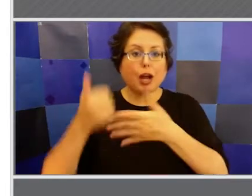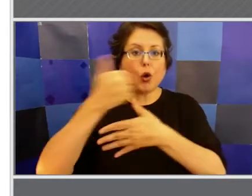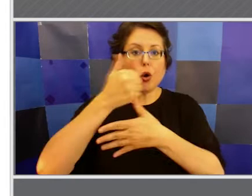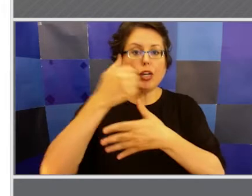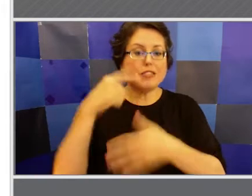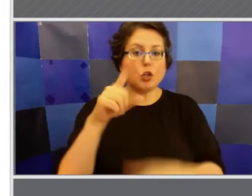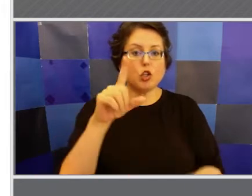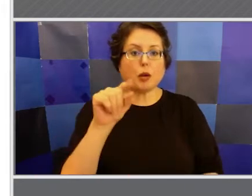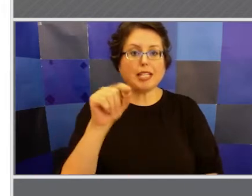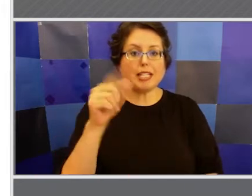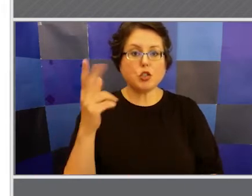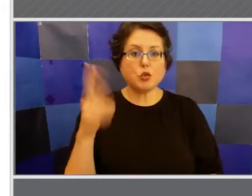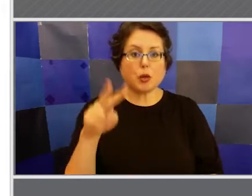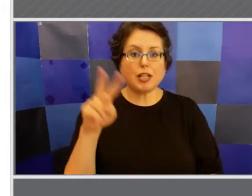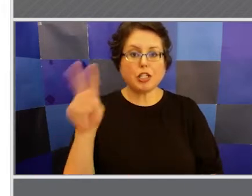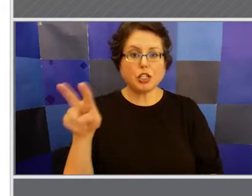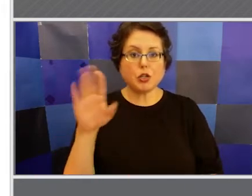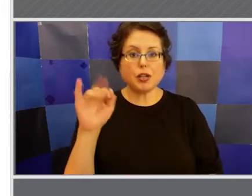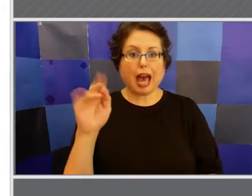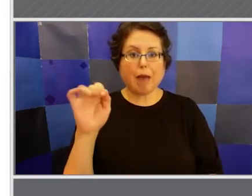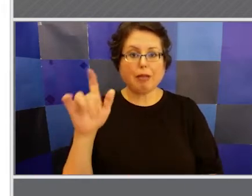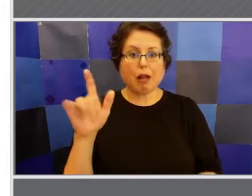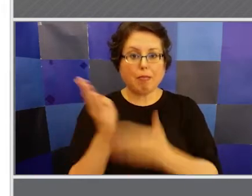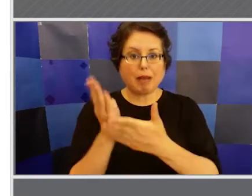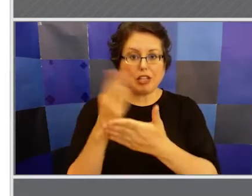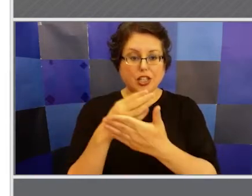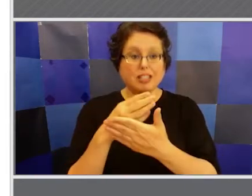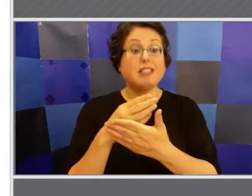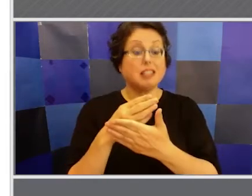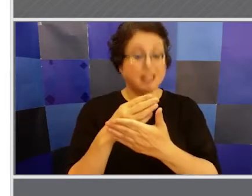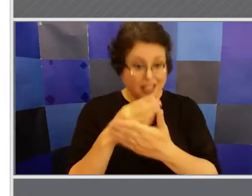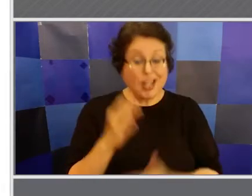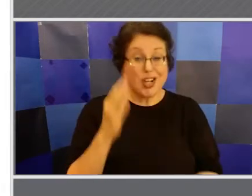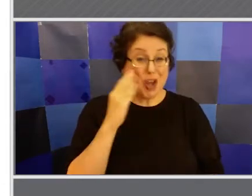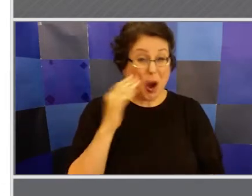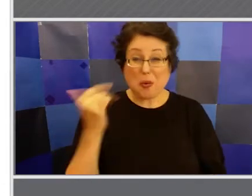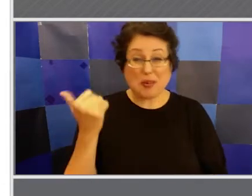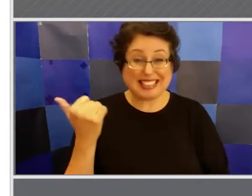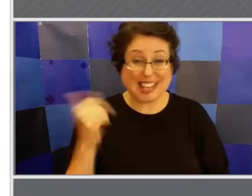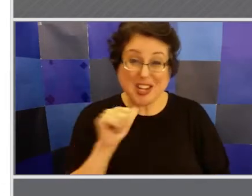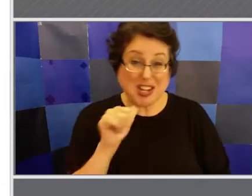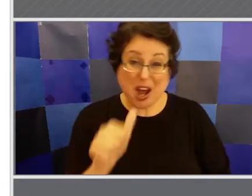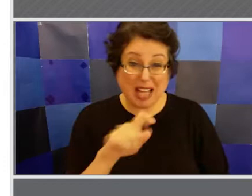Important to note to note as well, that these are not listed in any particular order, it's